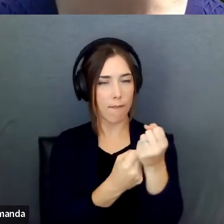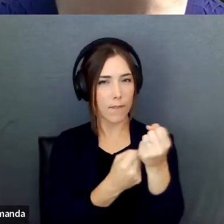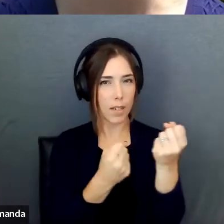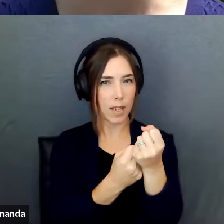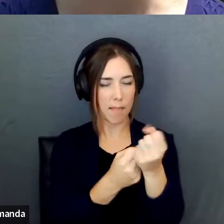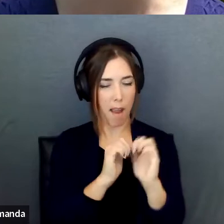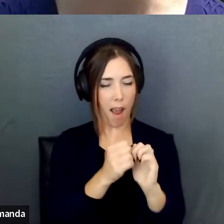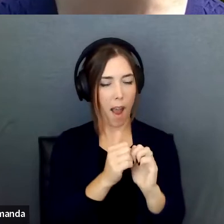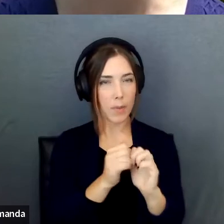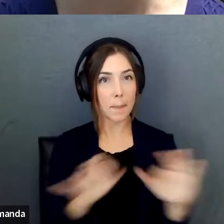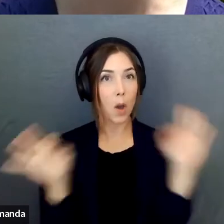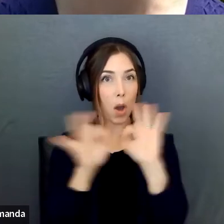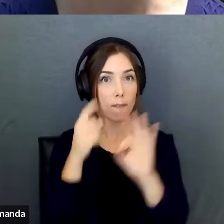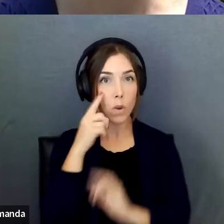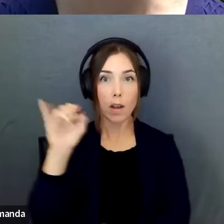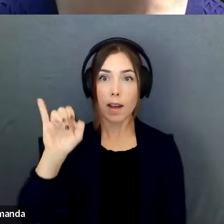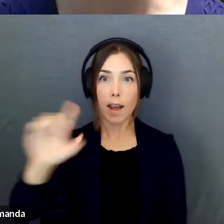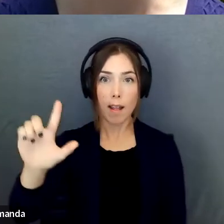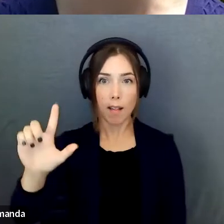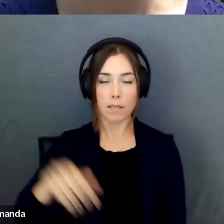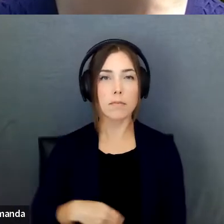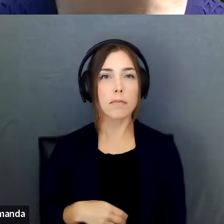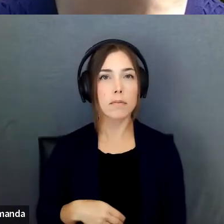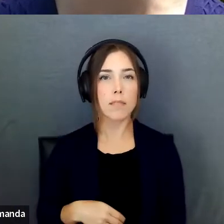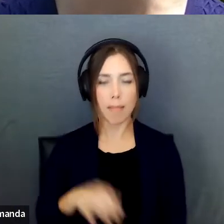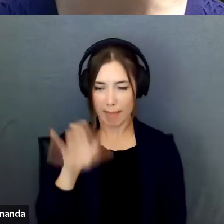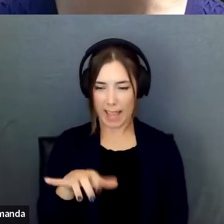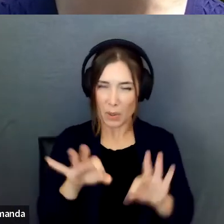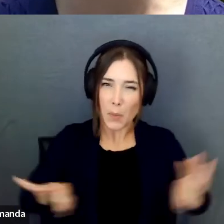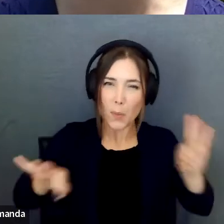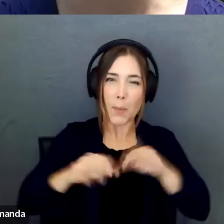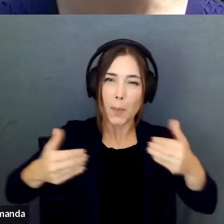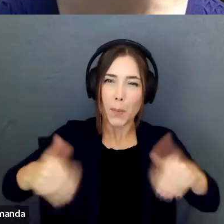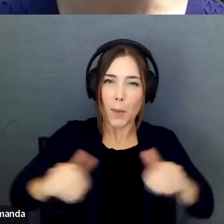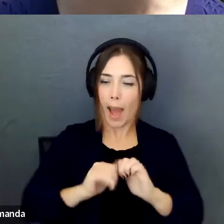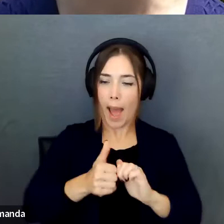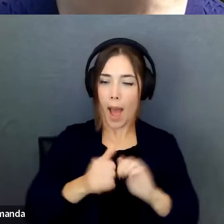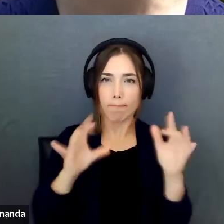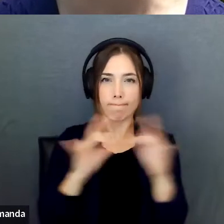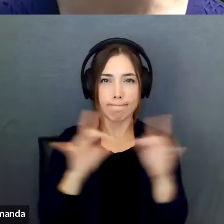And how do you think we can spread the message of its importance?